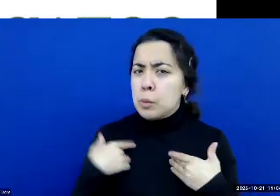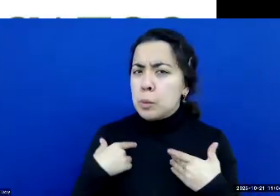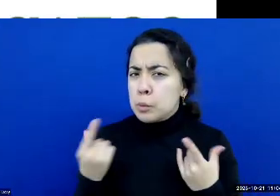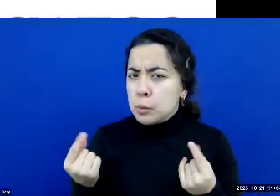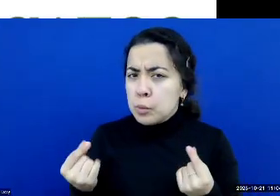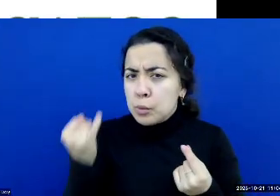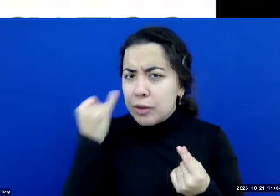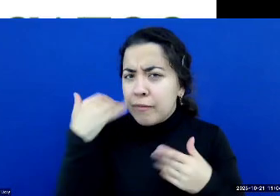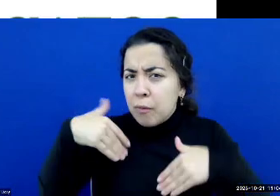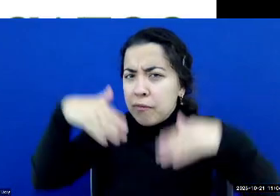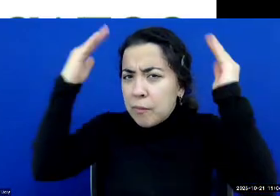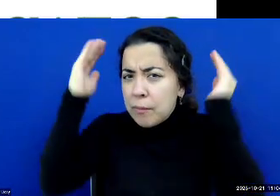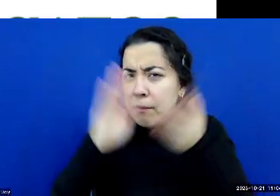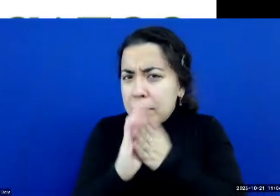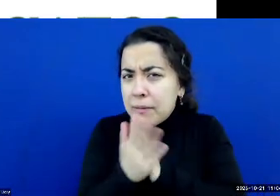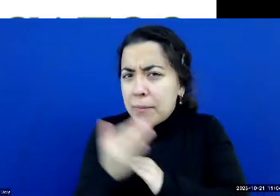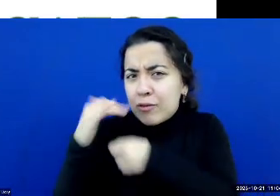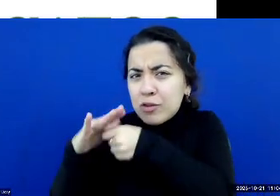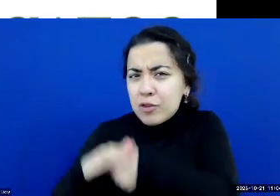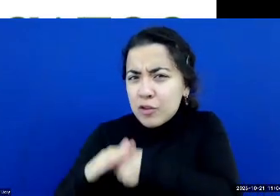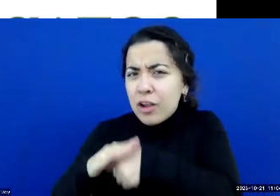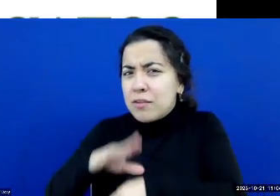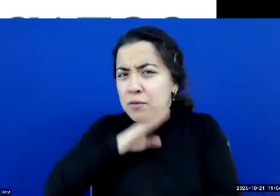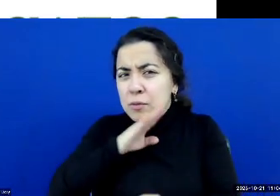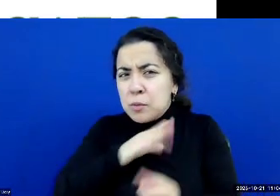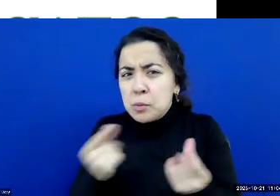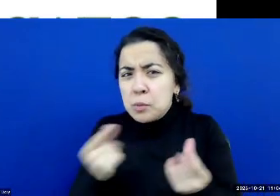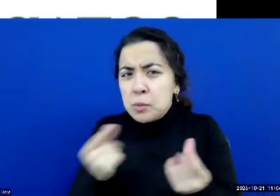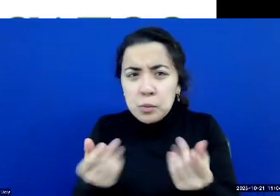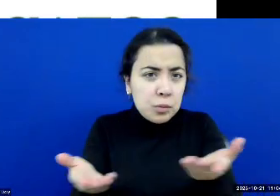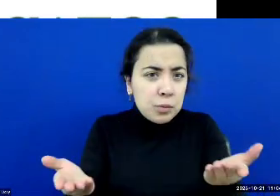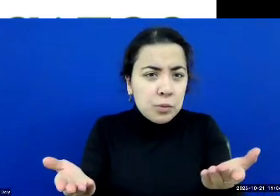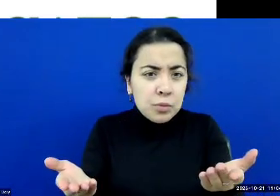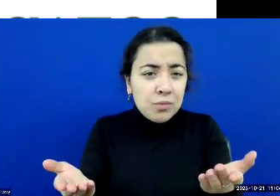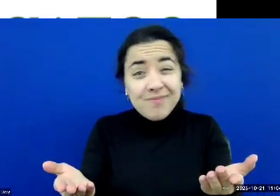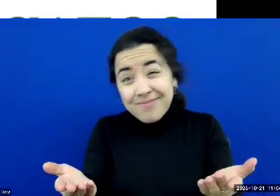Kathleen DeForest: What do we tend to do when we get overwhelmed and stressed out and frustrated?